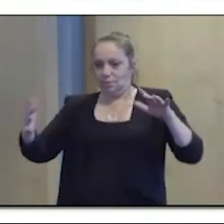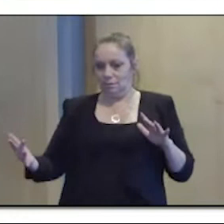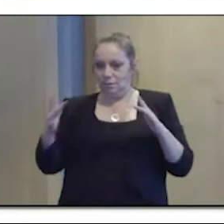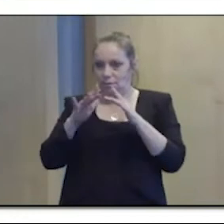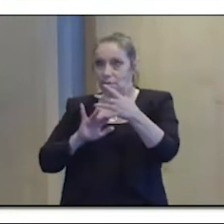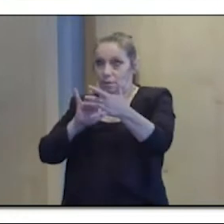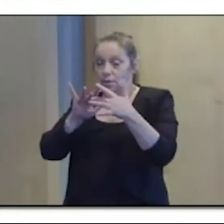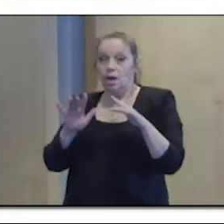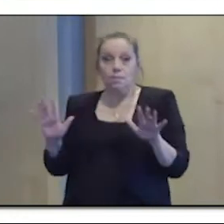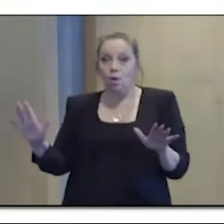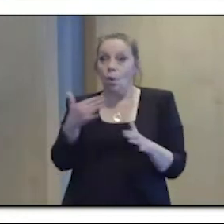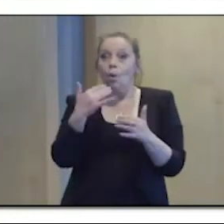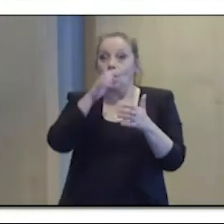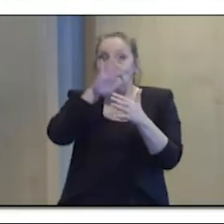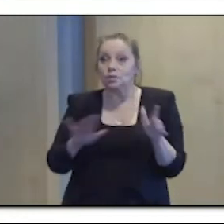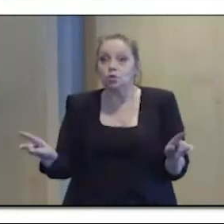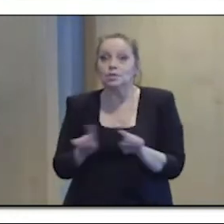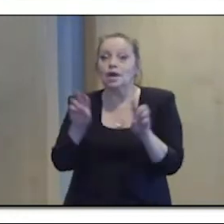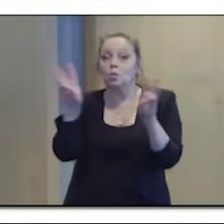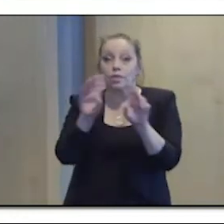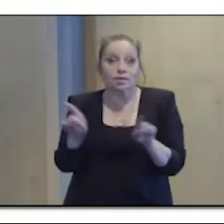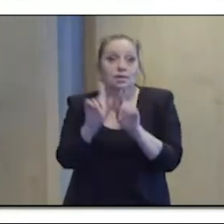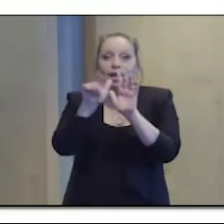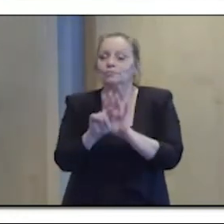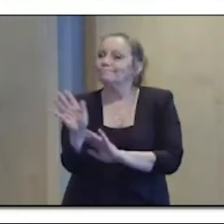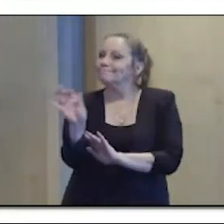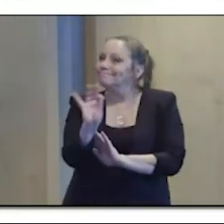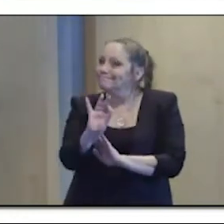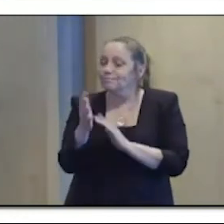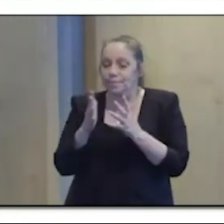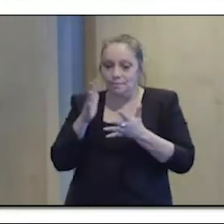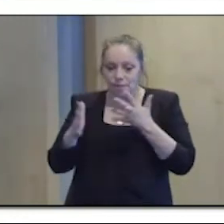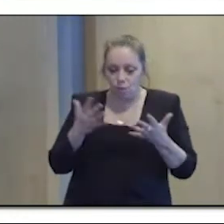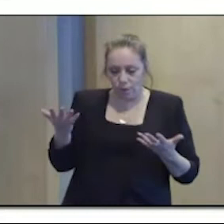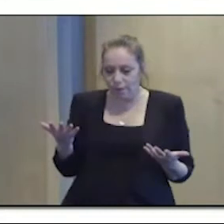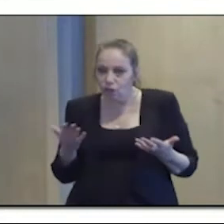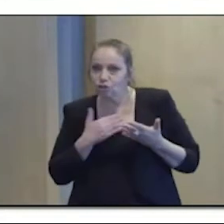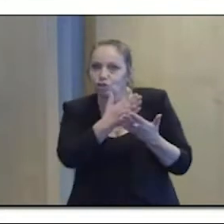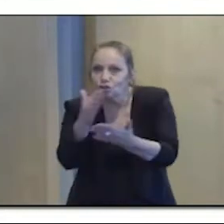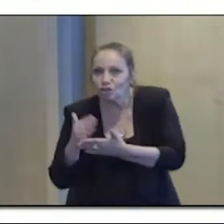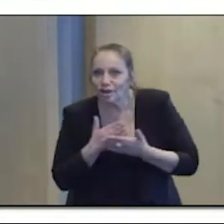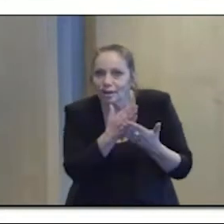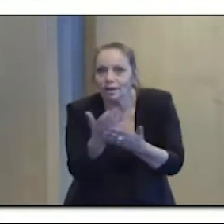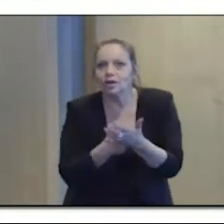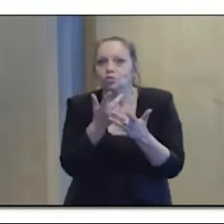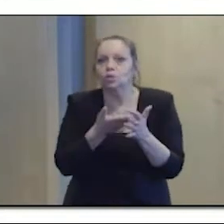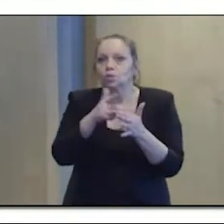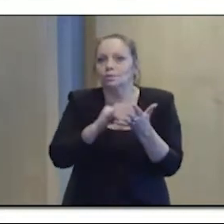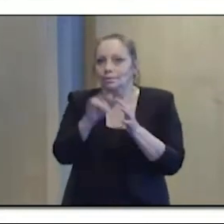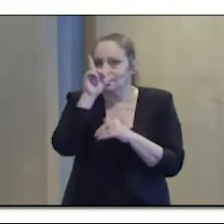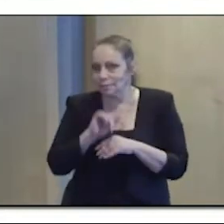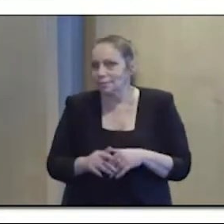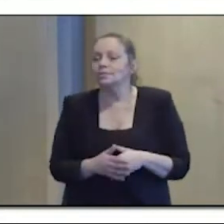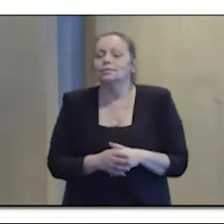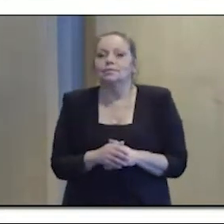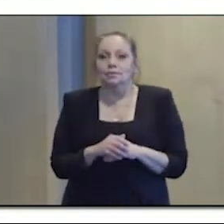not all experiencing the same sort of weather and we can we can share our resources. Okay so